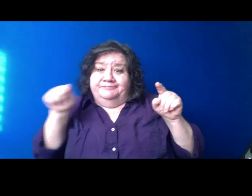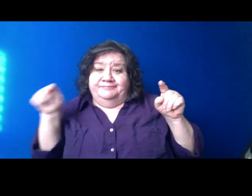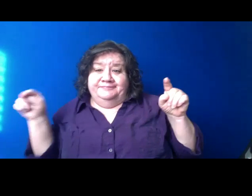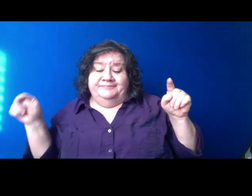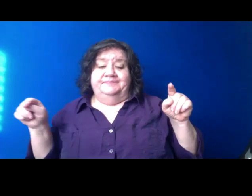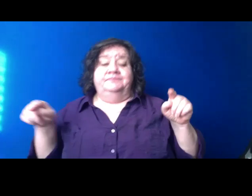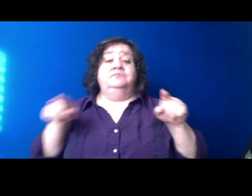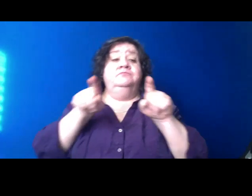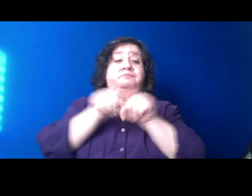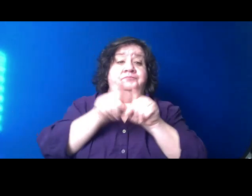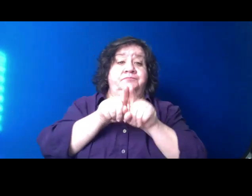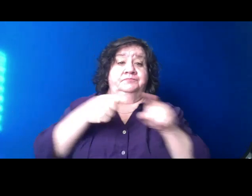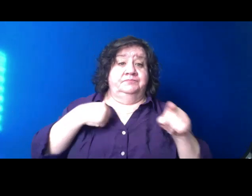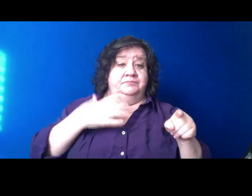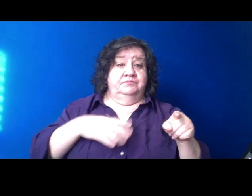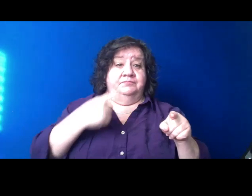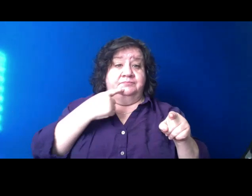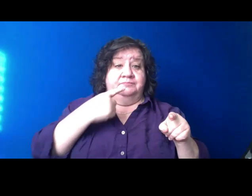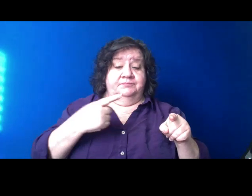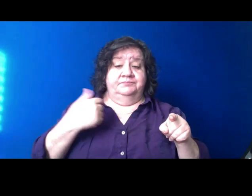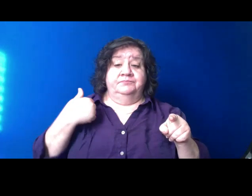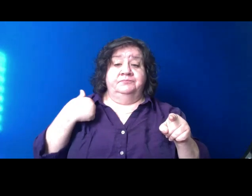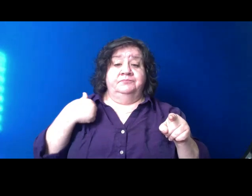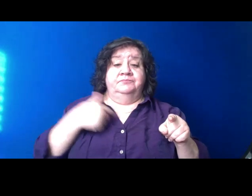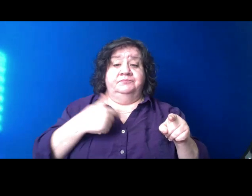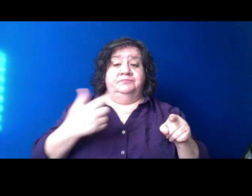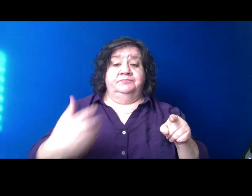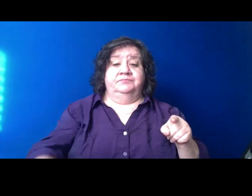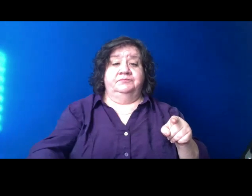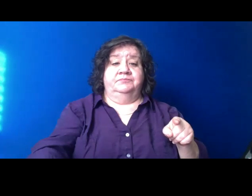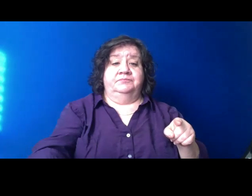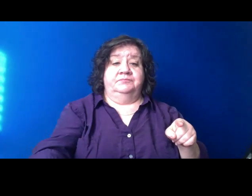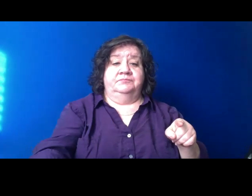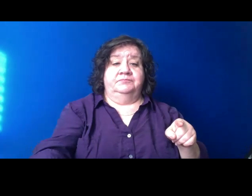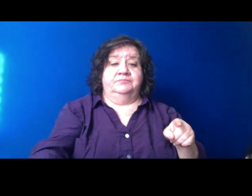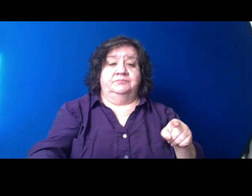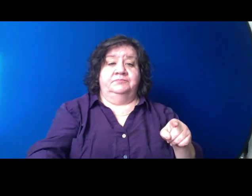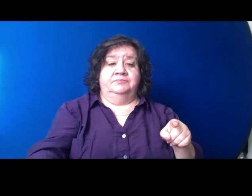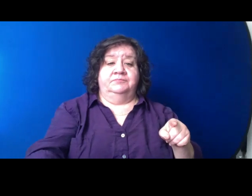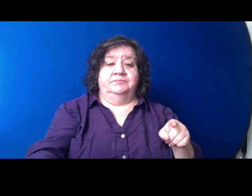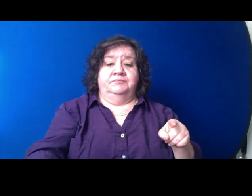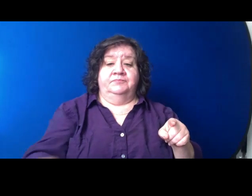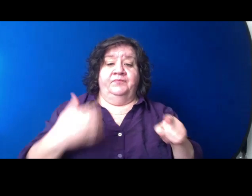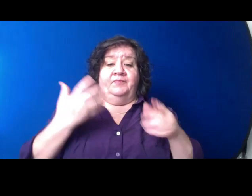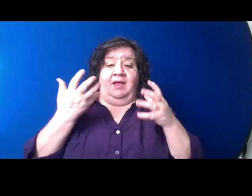of the security council resolution 2475 which is about the inclusion of persons with disabilities